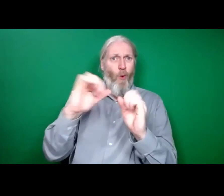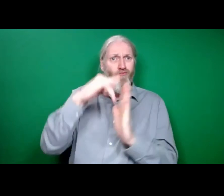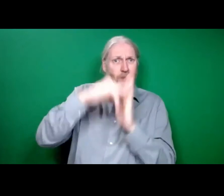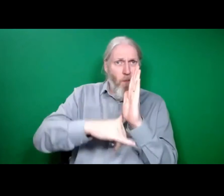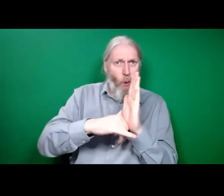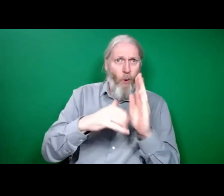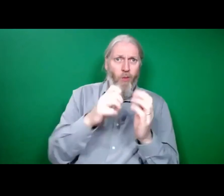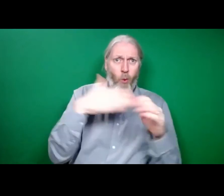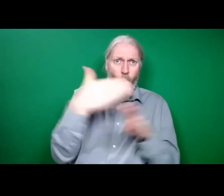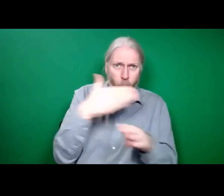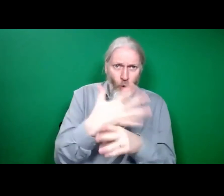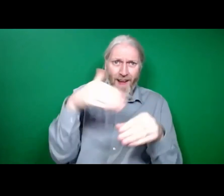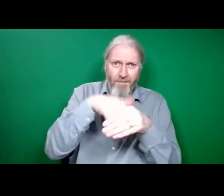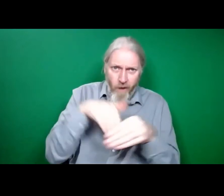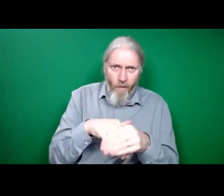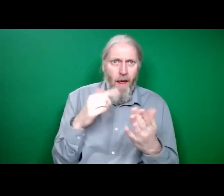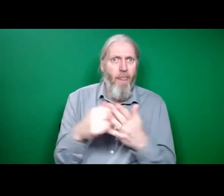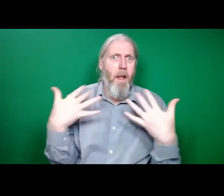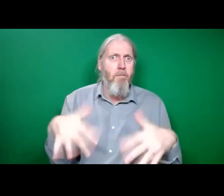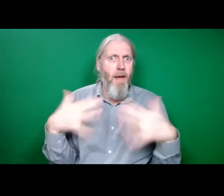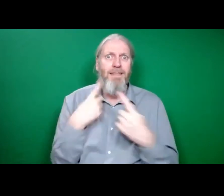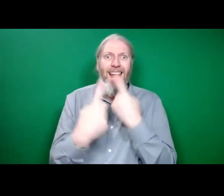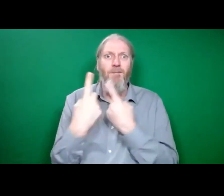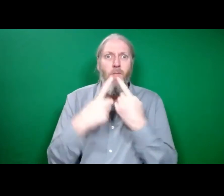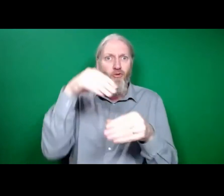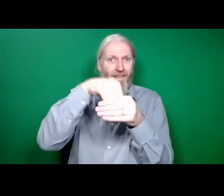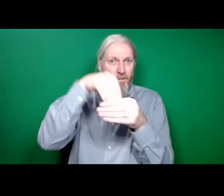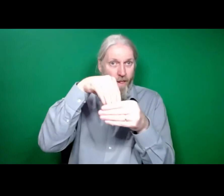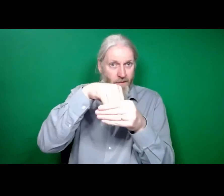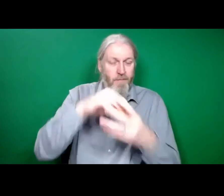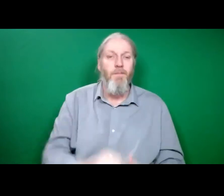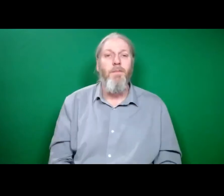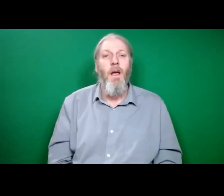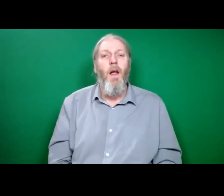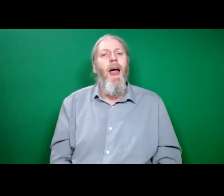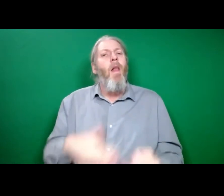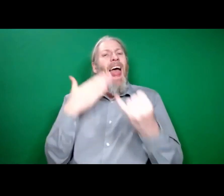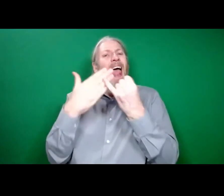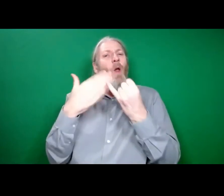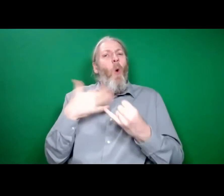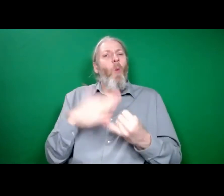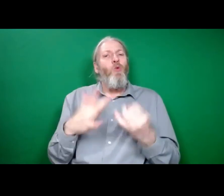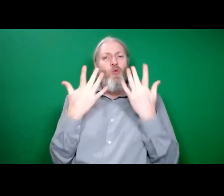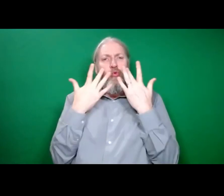But hopefully that helps a bit. To follow on that from that, we were going to